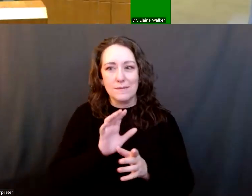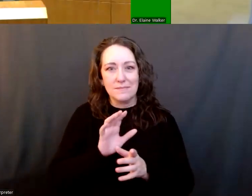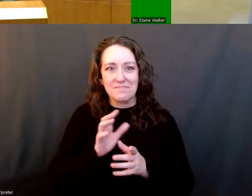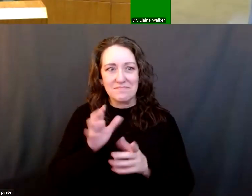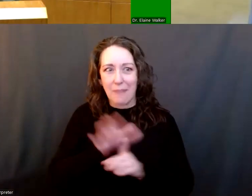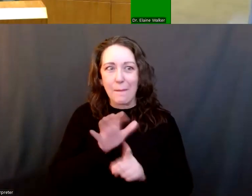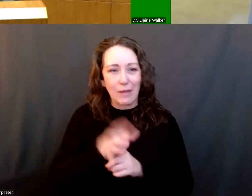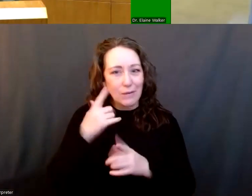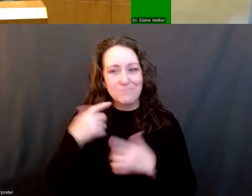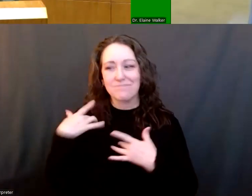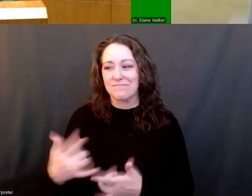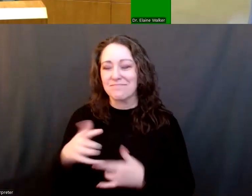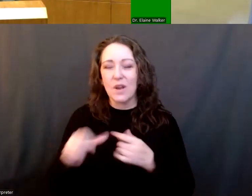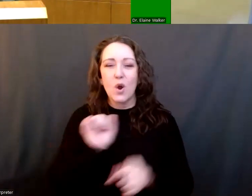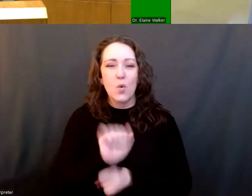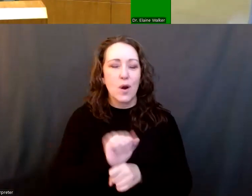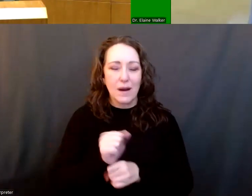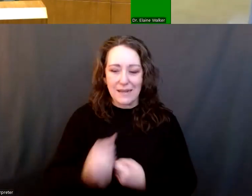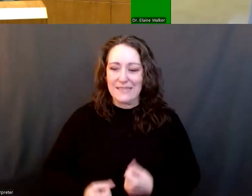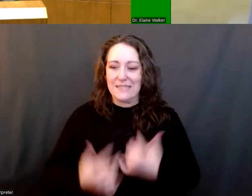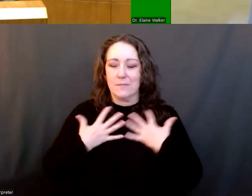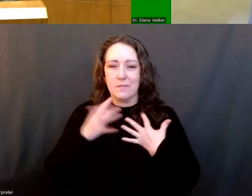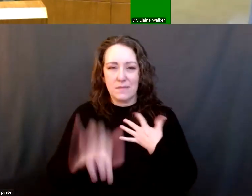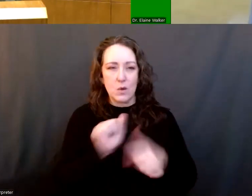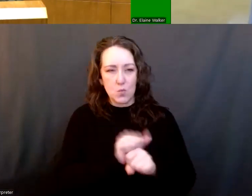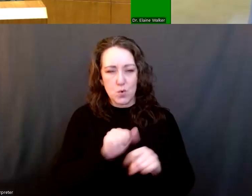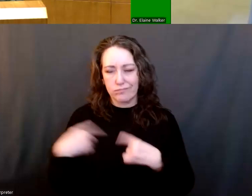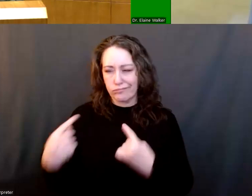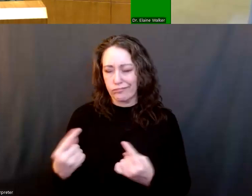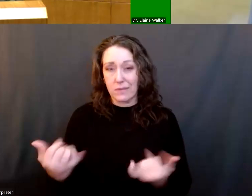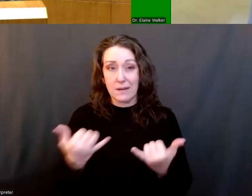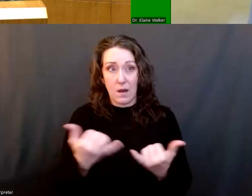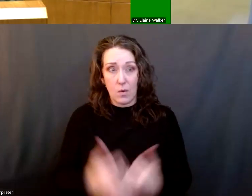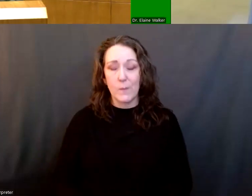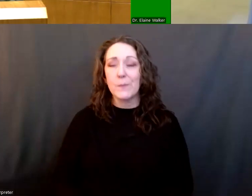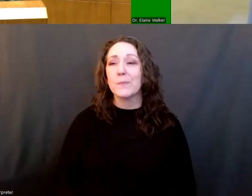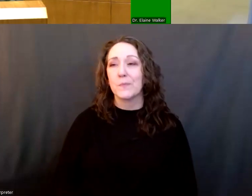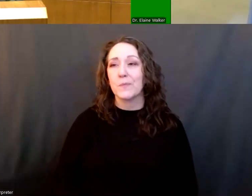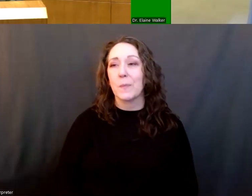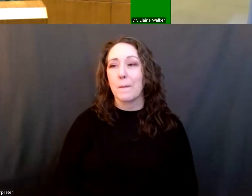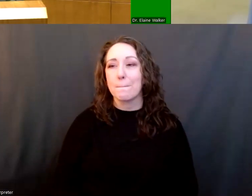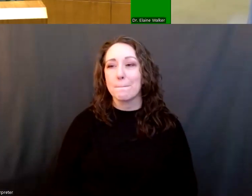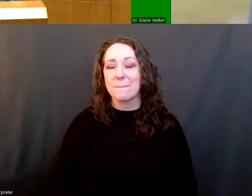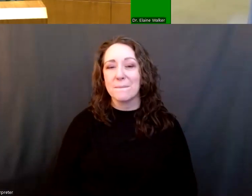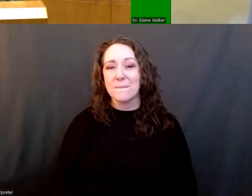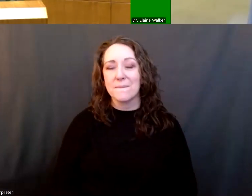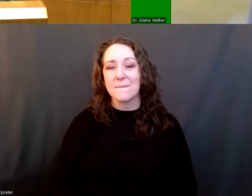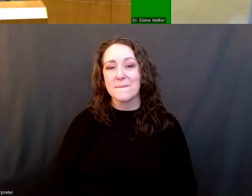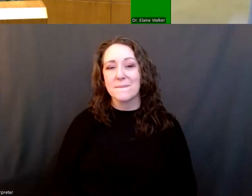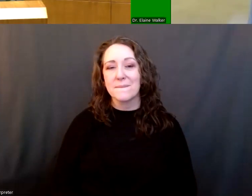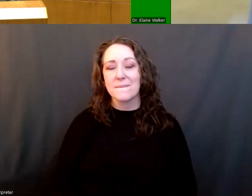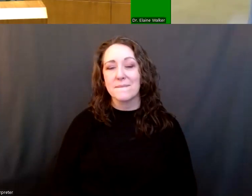really inspired a lot of that work that's going on now um and you know you may know that there's